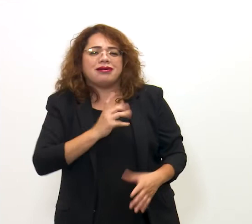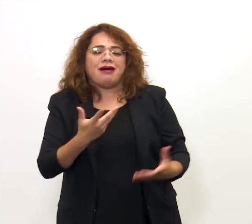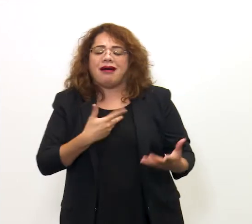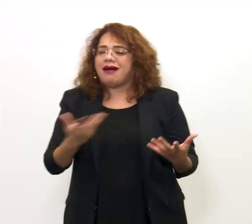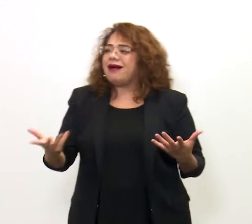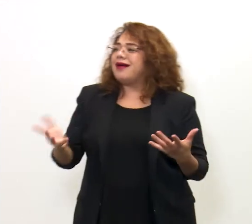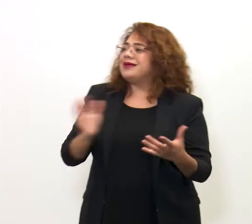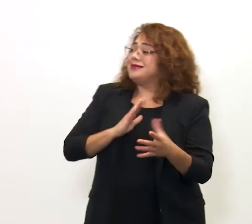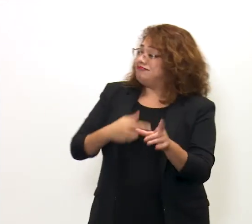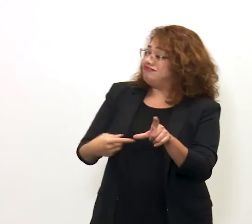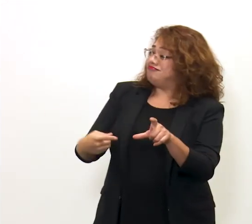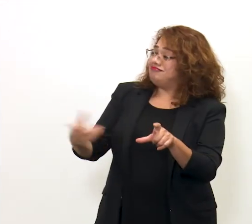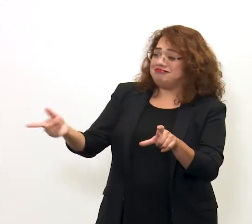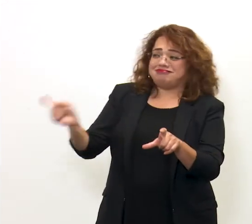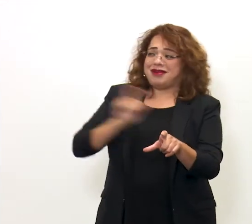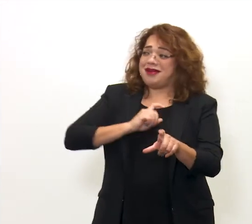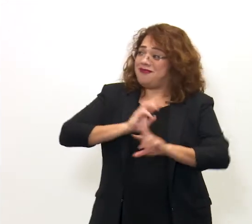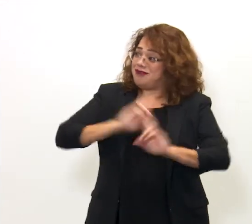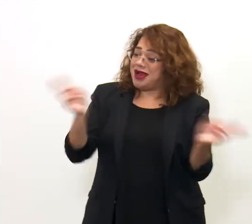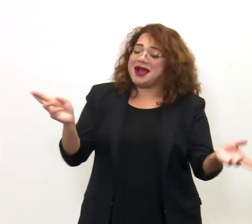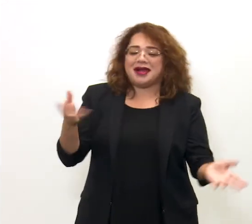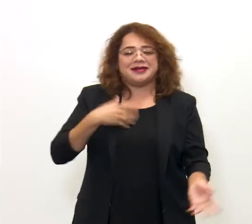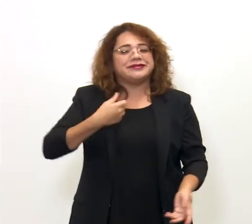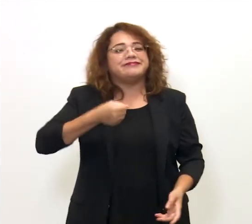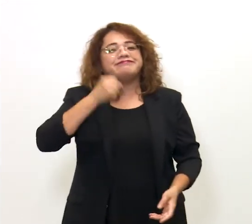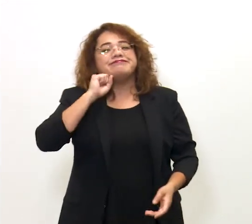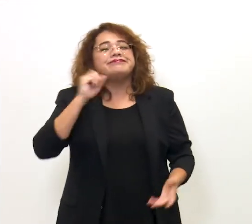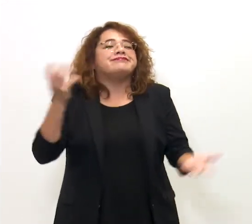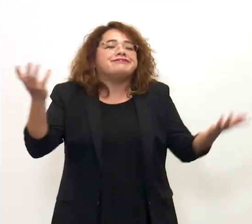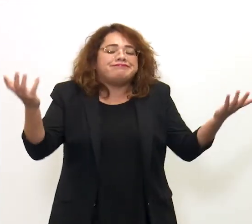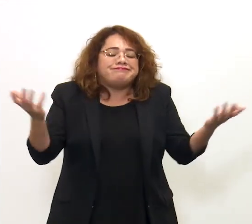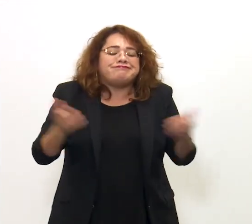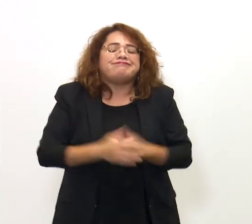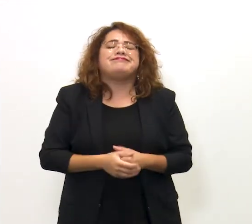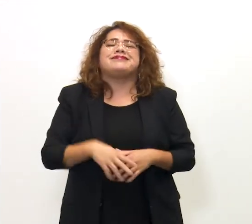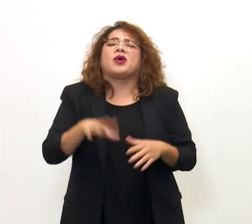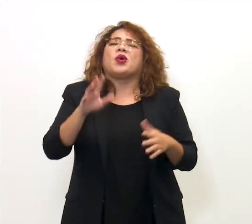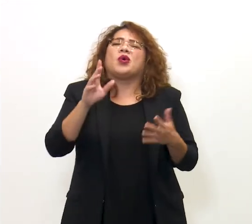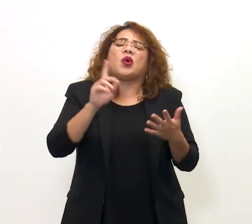so we're actively discussing them. I I would imagine that over the course of the next few days,